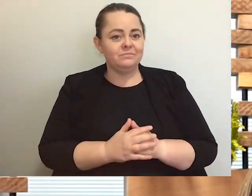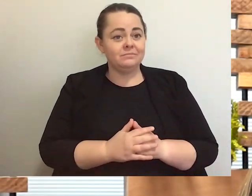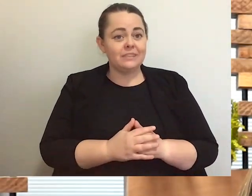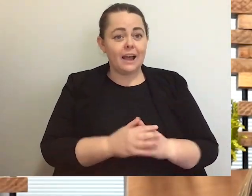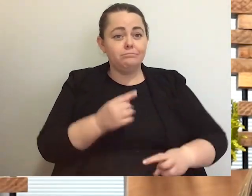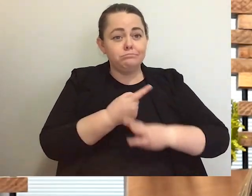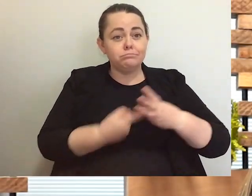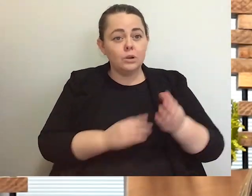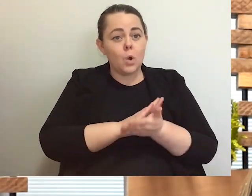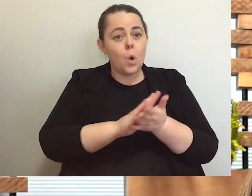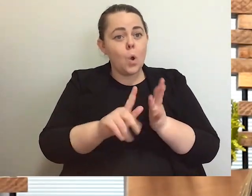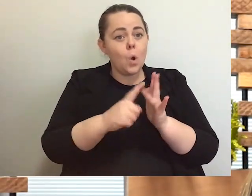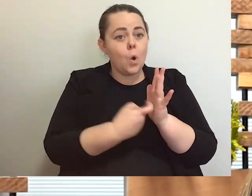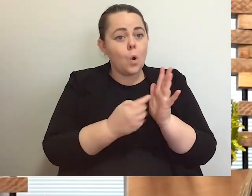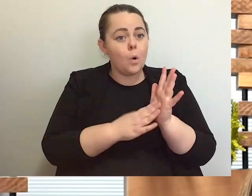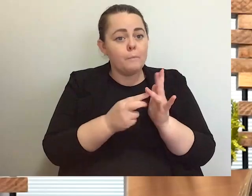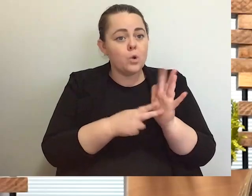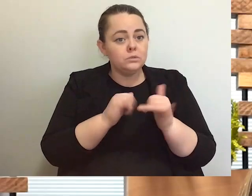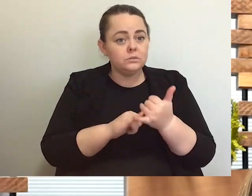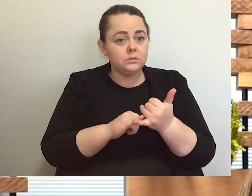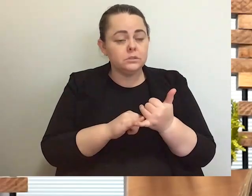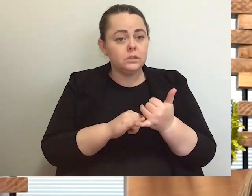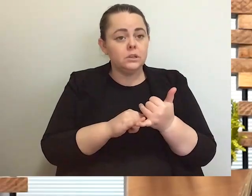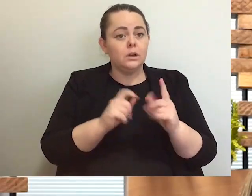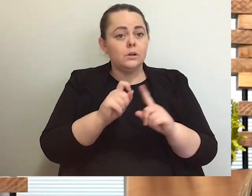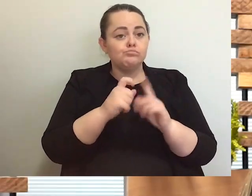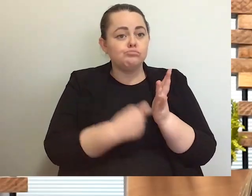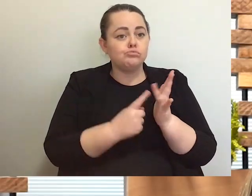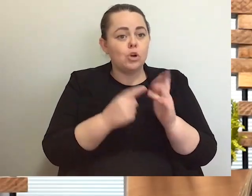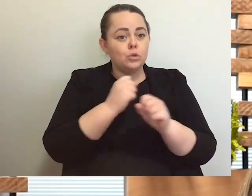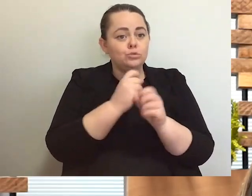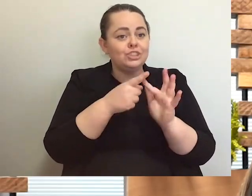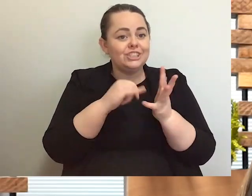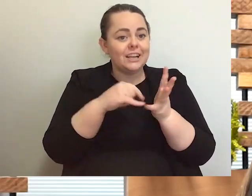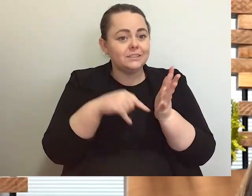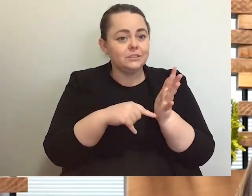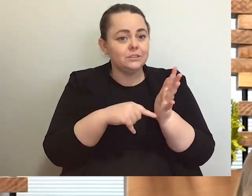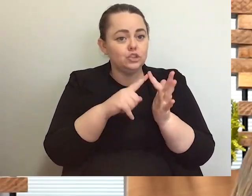And these are the sort of things that begin to cause menopause. And that happens for all women, but at different times.